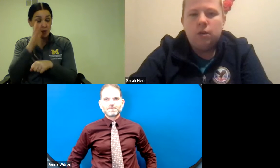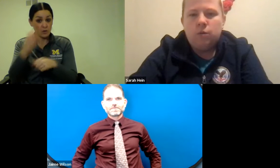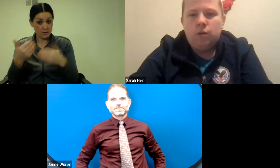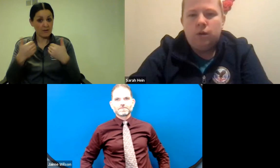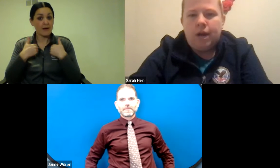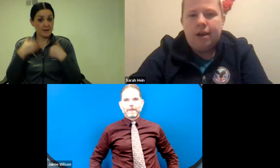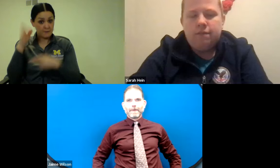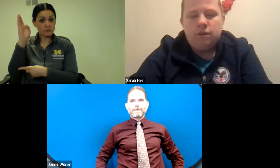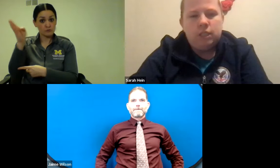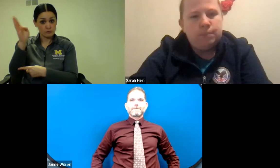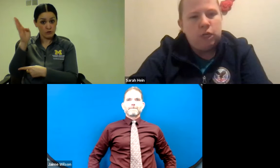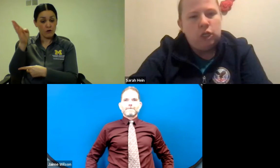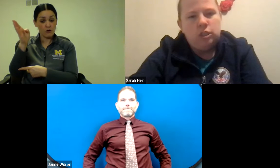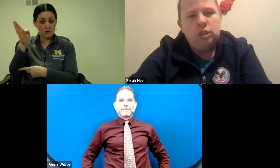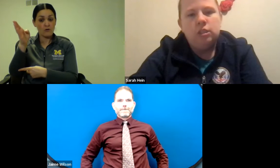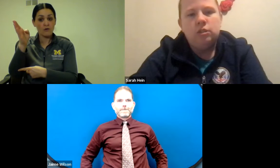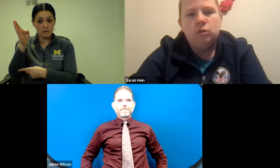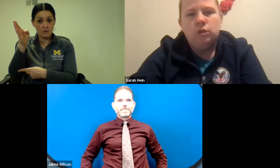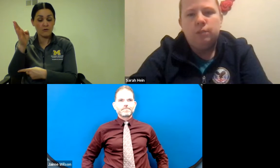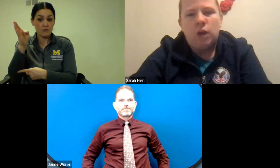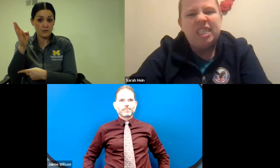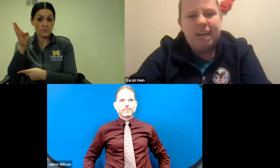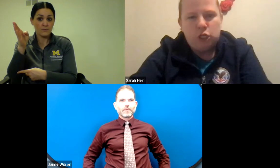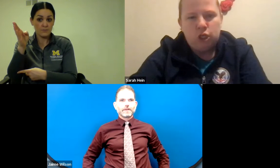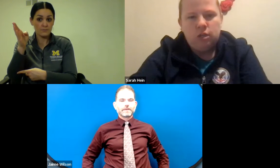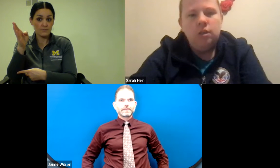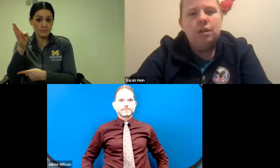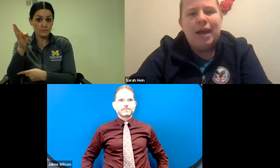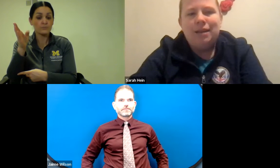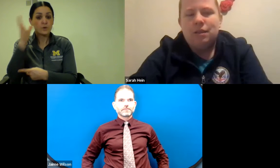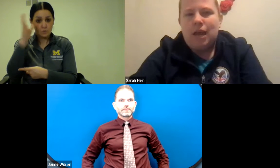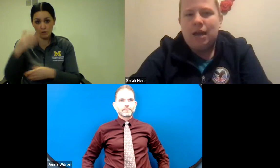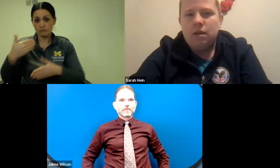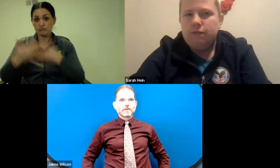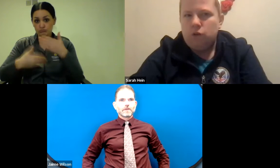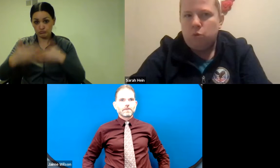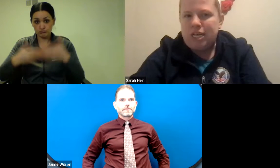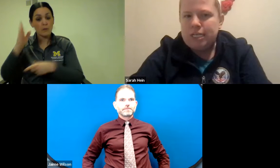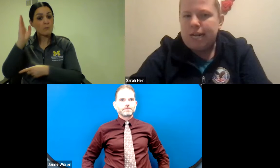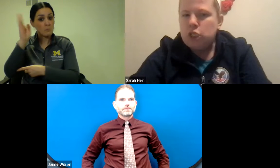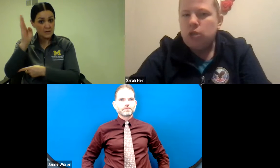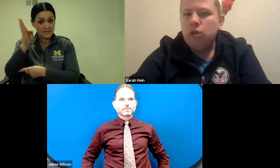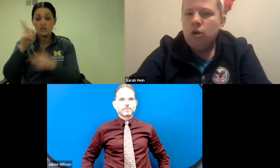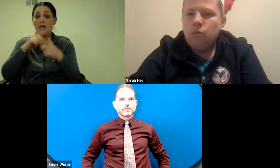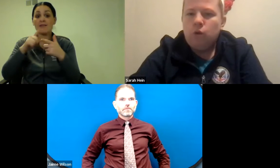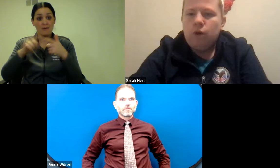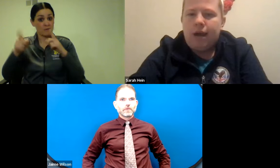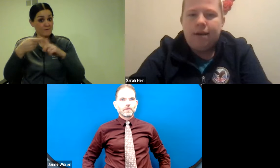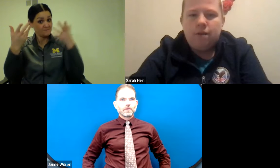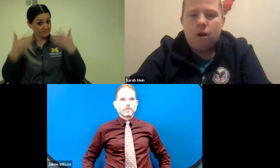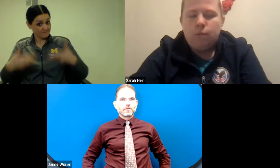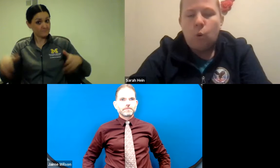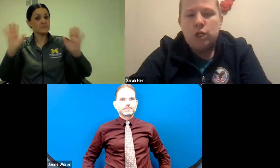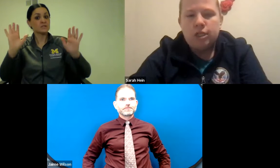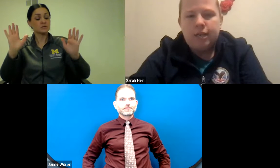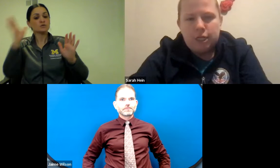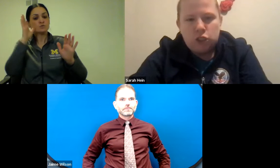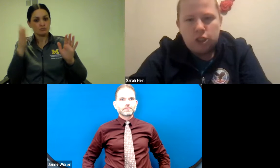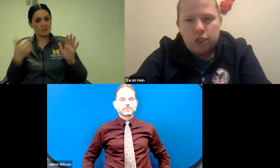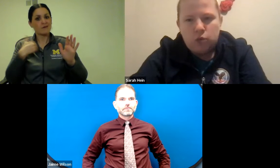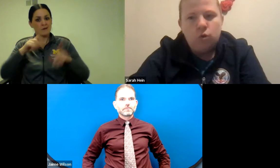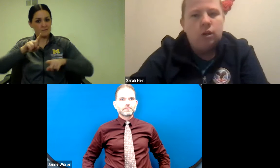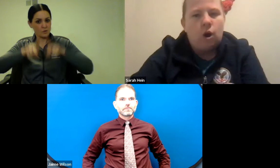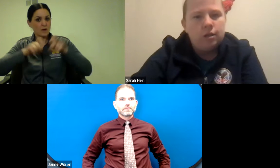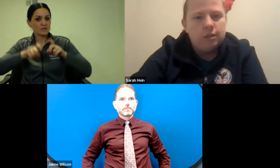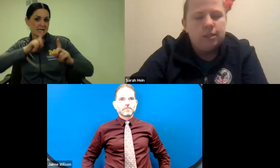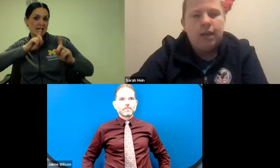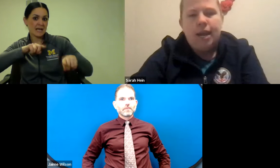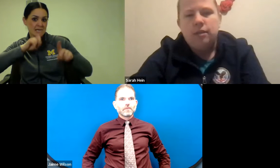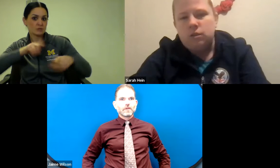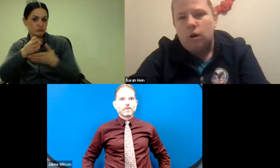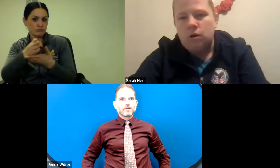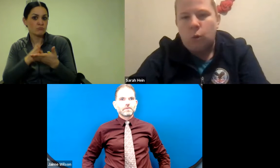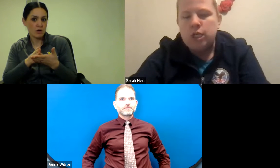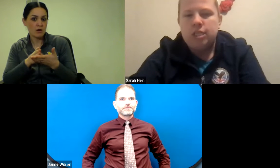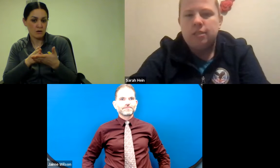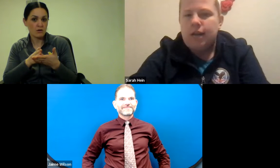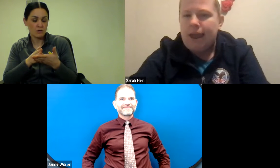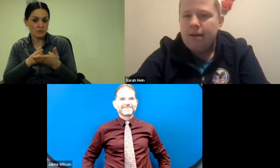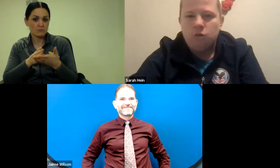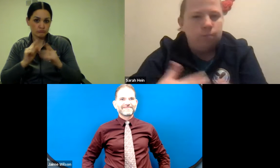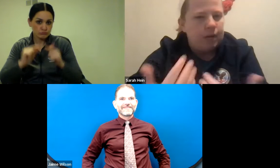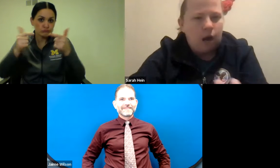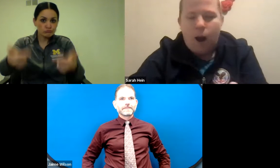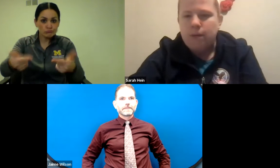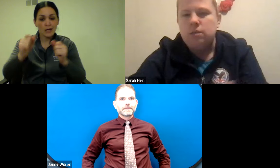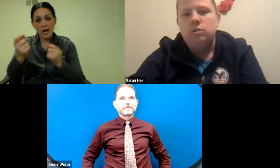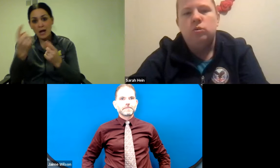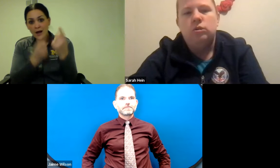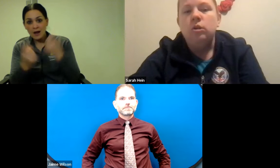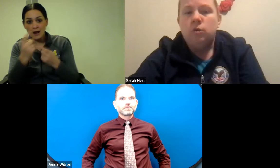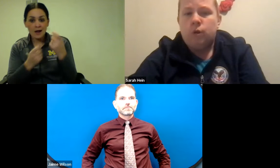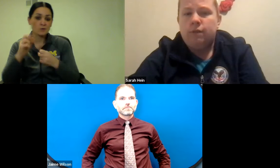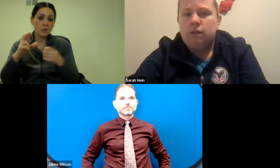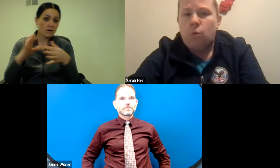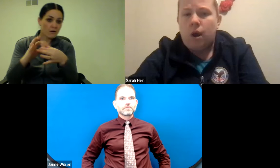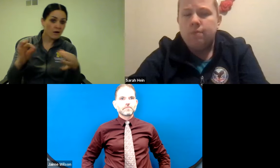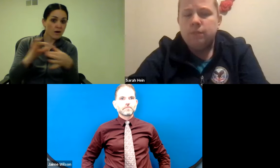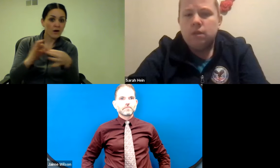Sarah Hein: we will have speakers do the presentation. At the end of the presentation we will have question and answers session. Where the audience can ask any question they have, or make comment, or whatever they want.